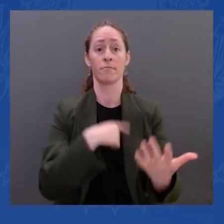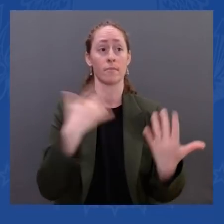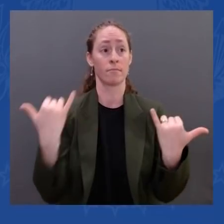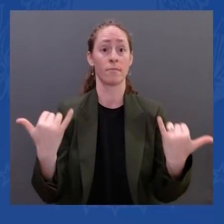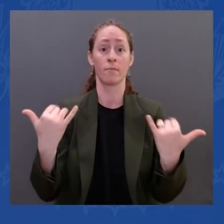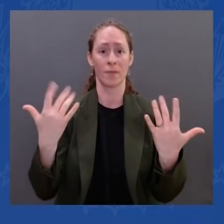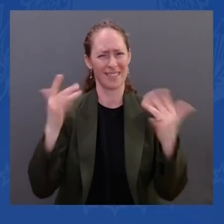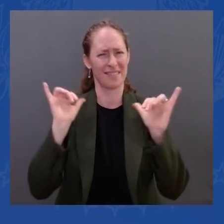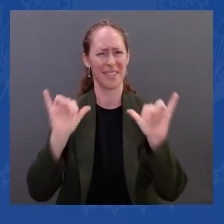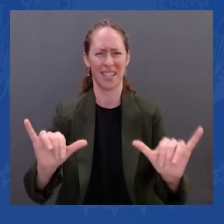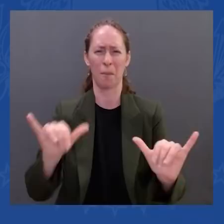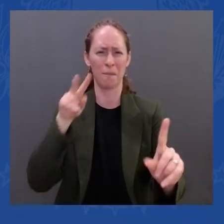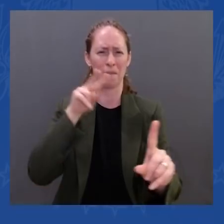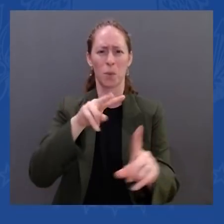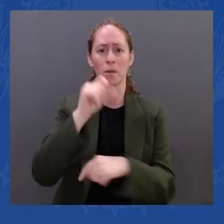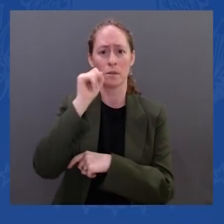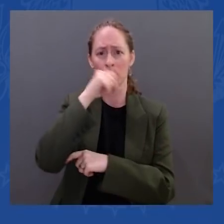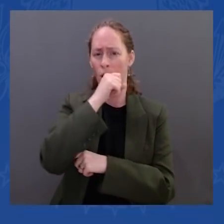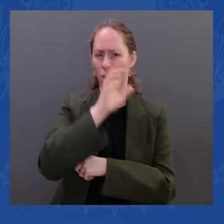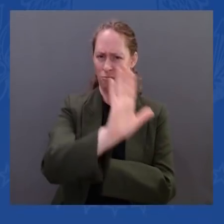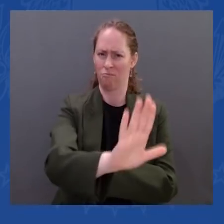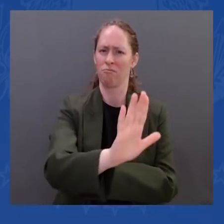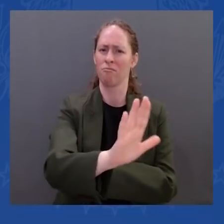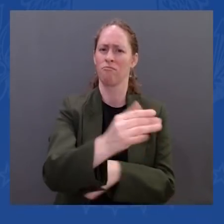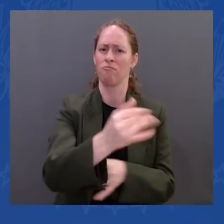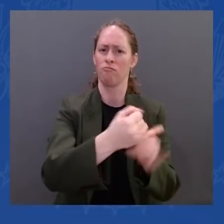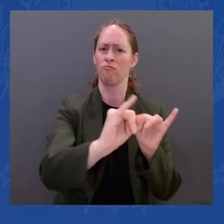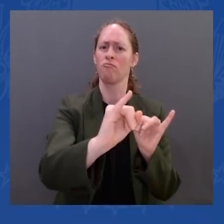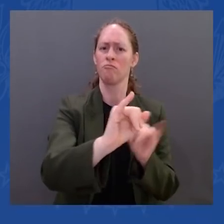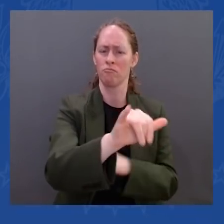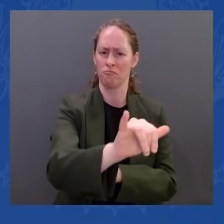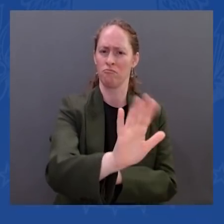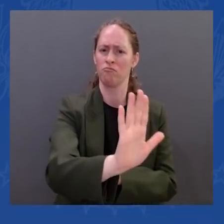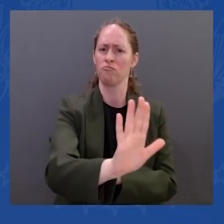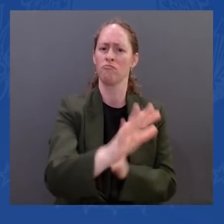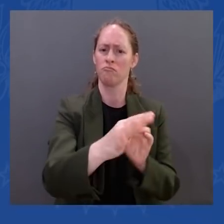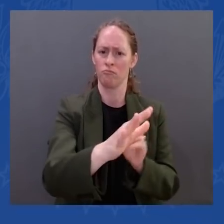and stability of Taiwan Straits, which is an indispensable element